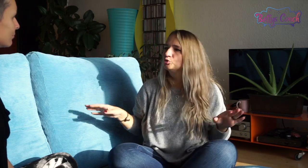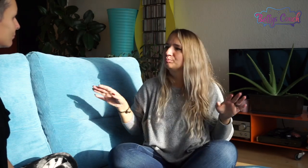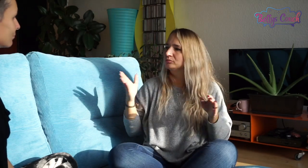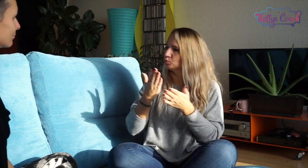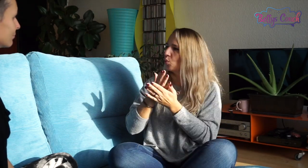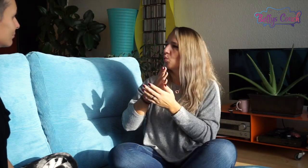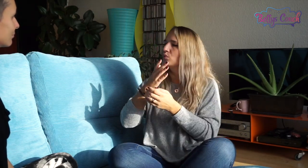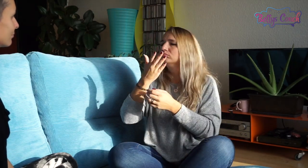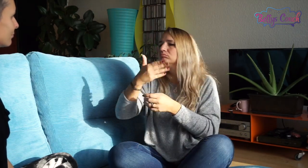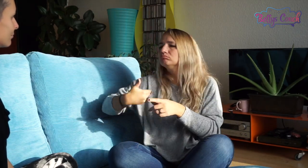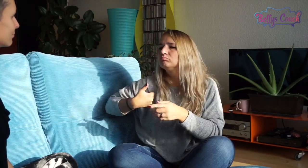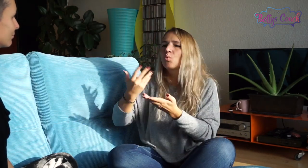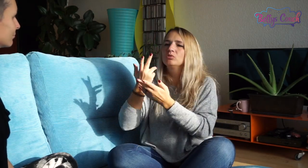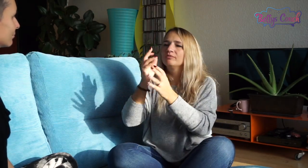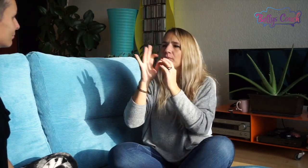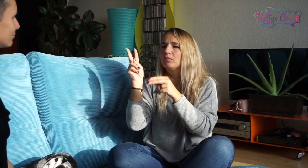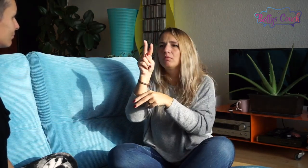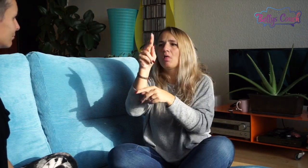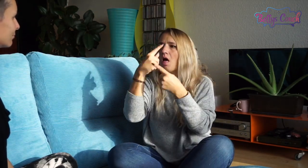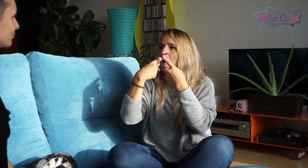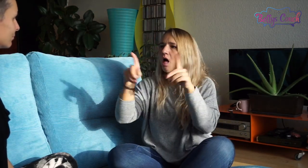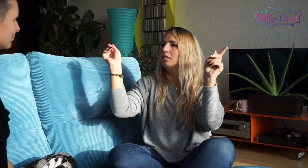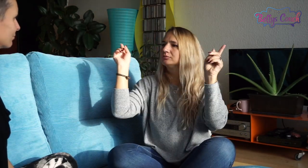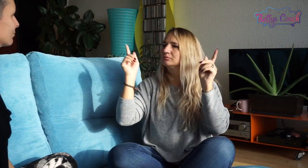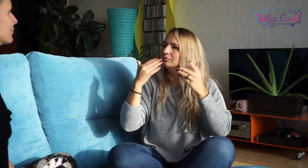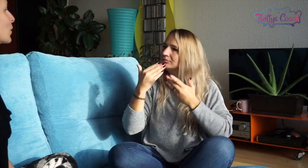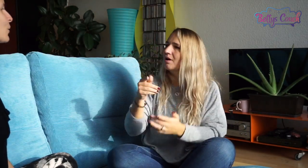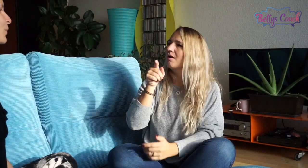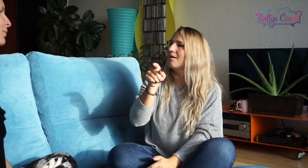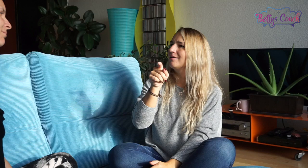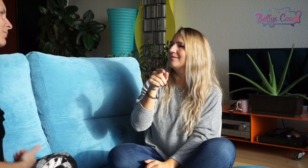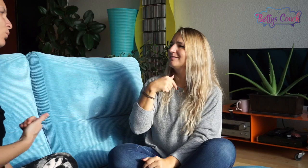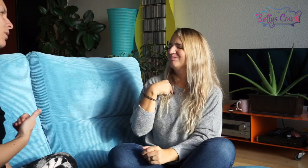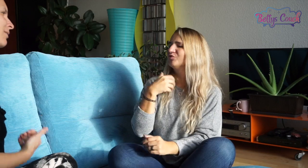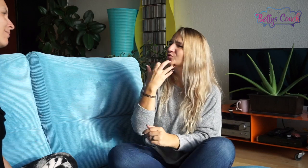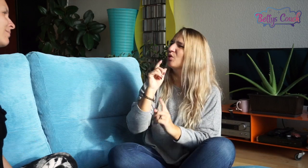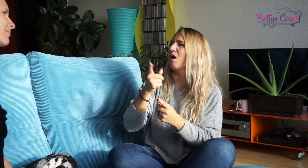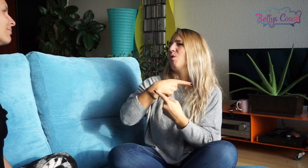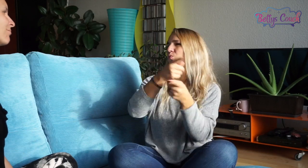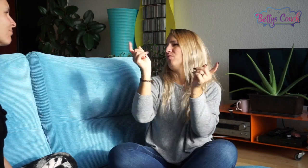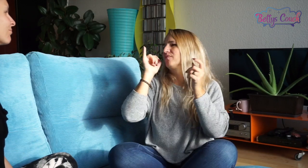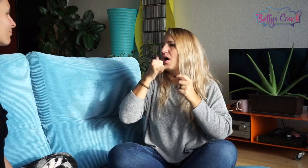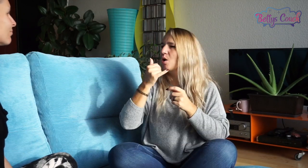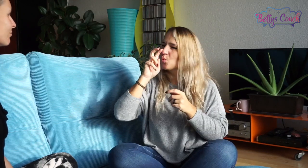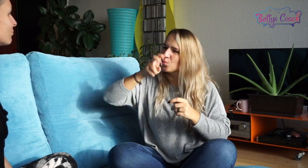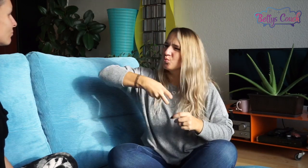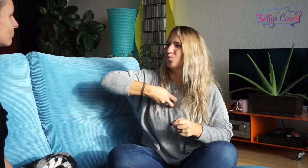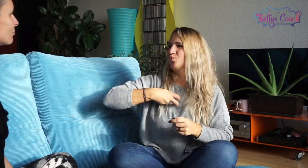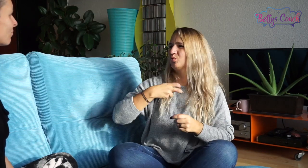Your family members and partners will - thankfully - notice your change. I wish for women to become aware of this.